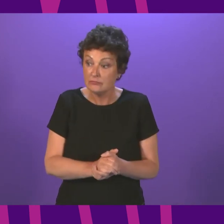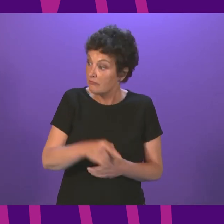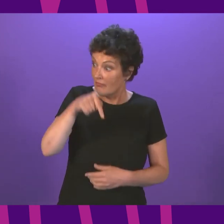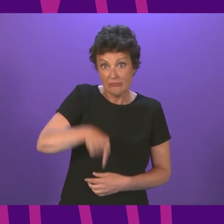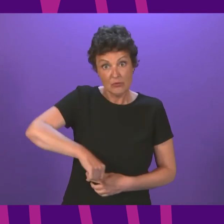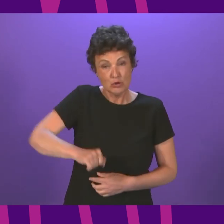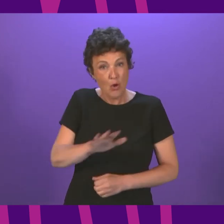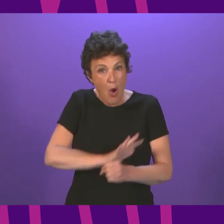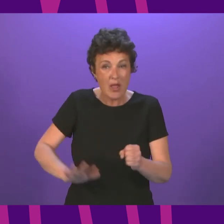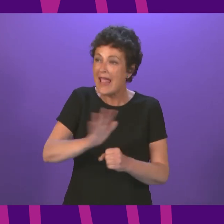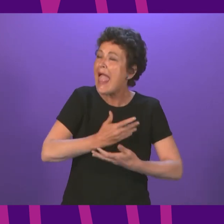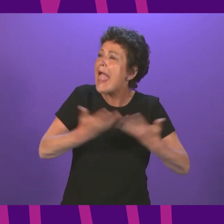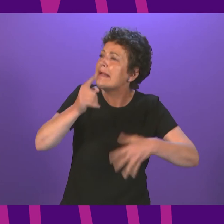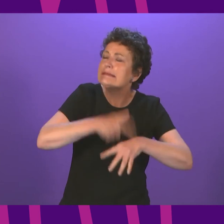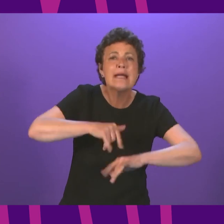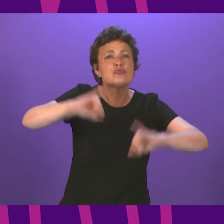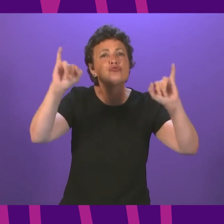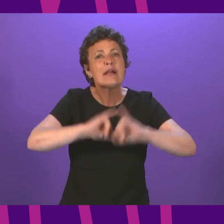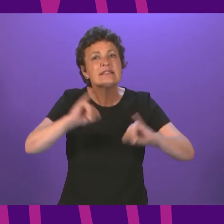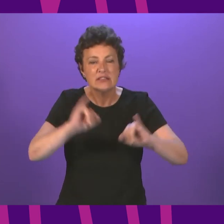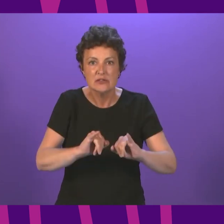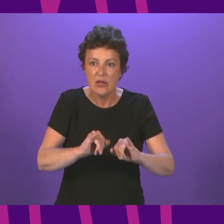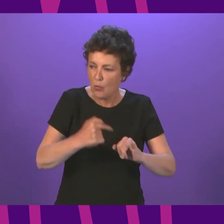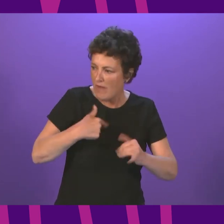has been a fairly hectic week that has highlighted why emergency legislation procedures should